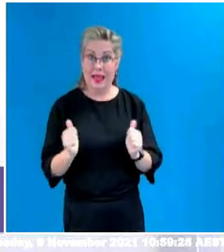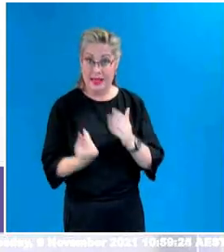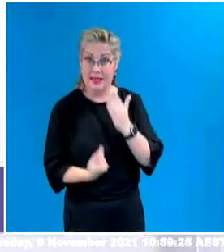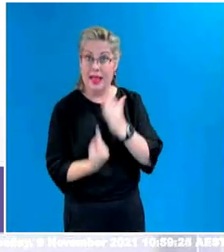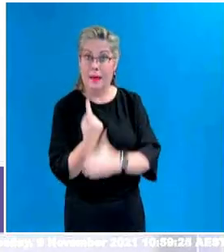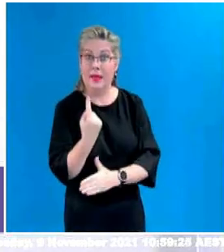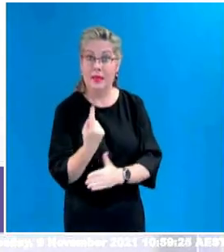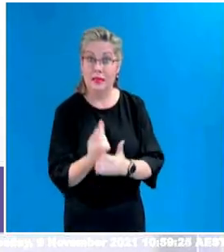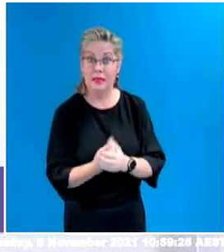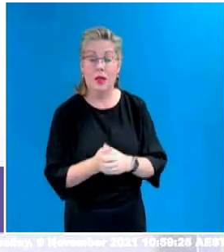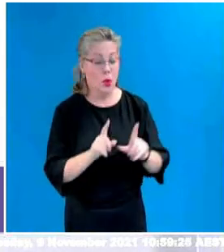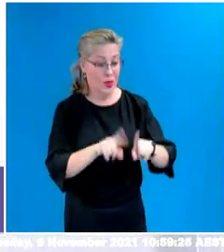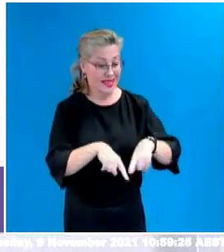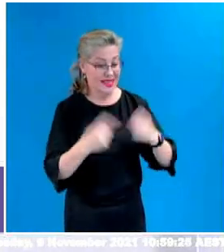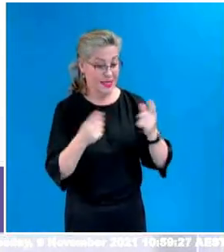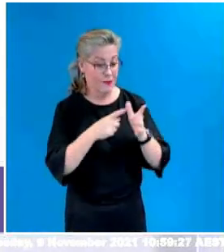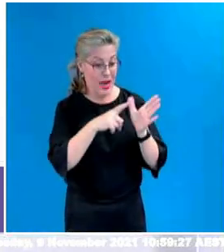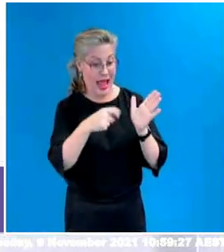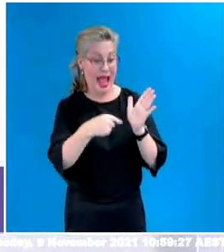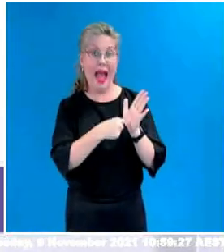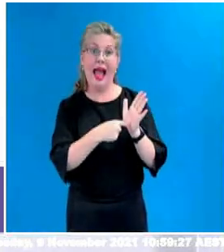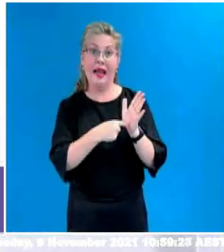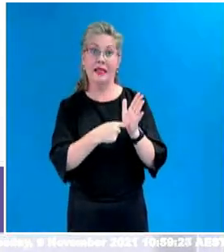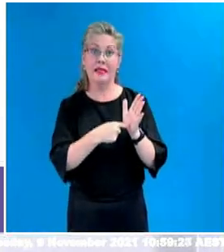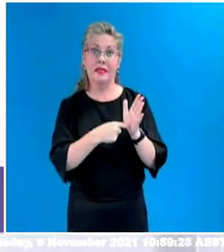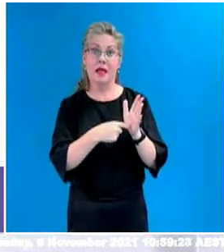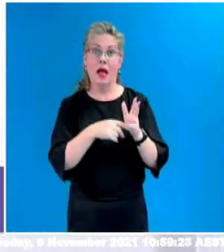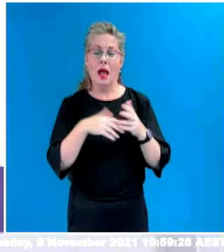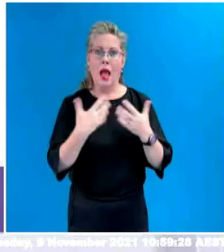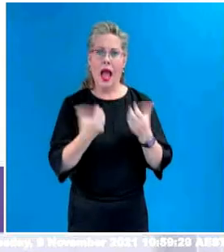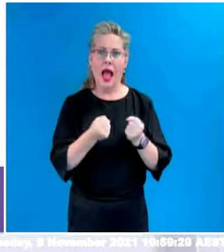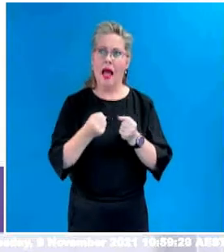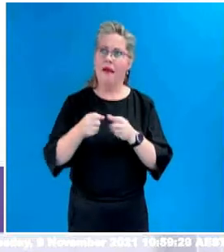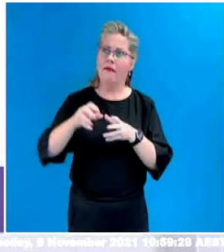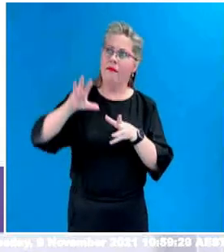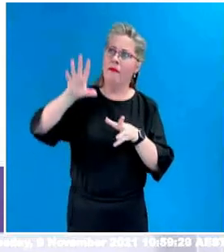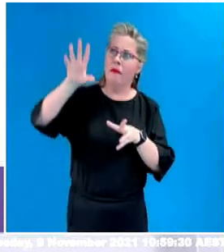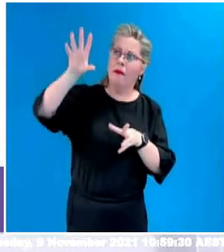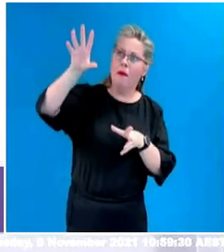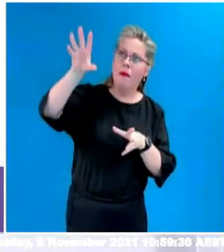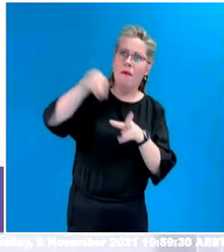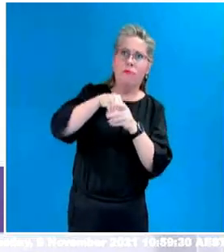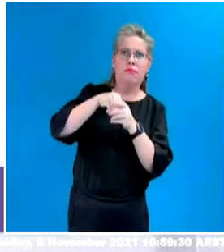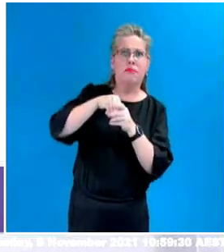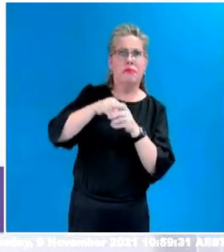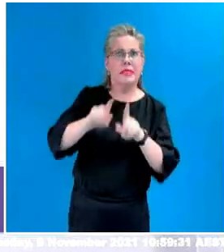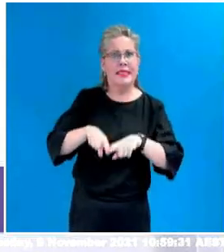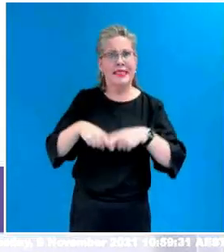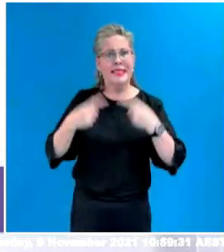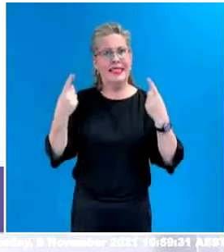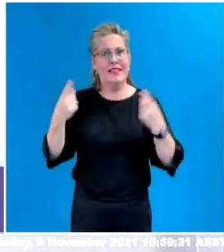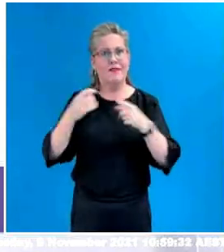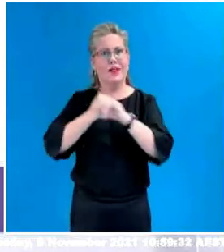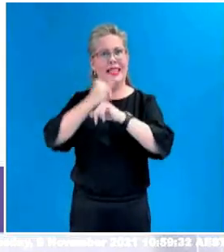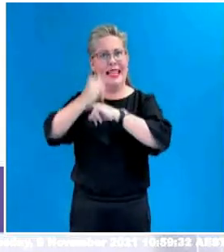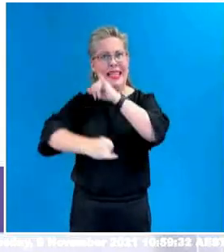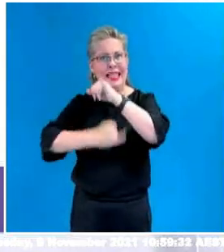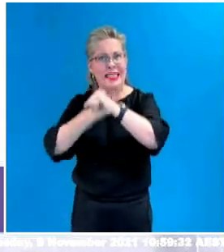that the specific conventions can be incorporated in particular legislation to give effect to those international obligations?